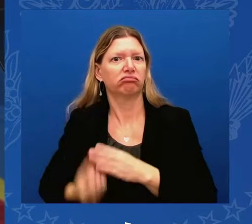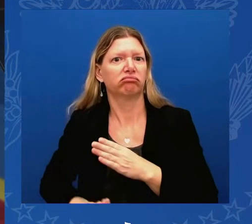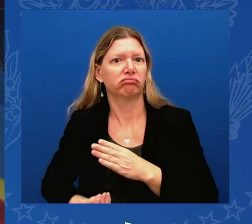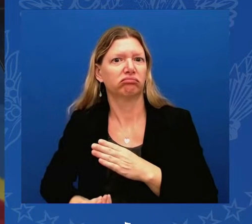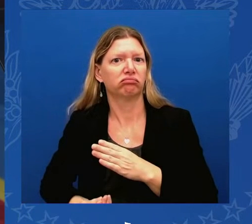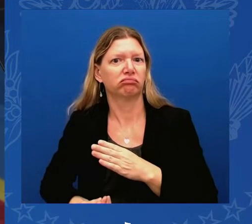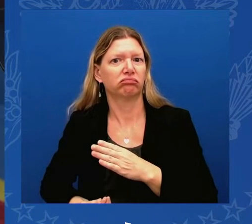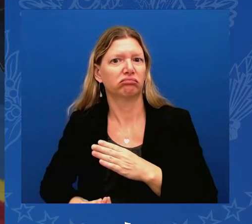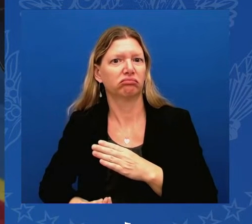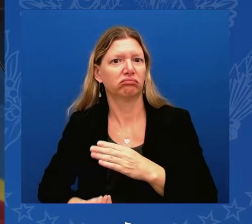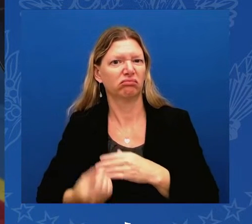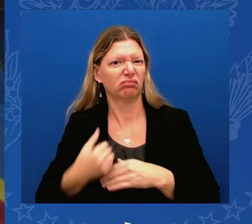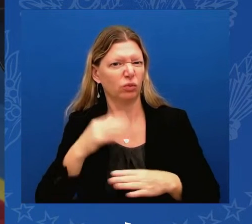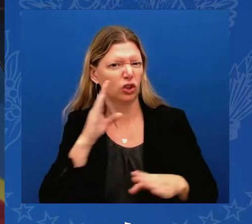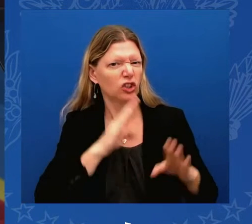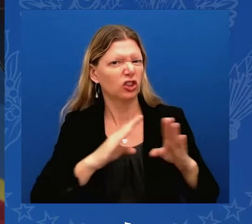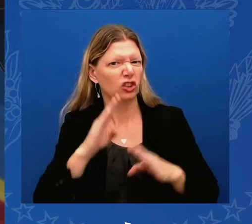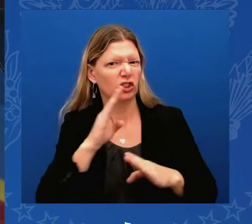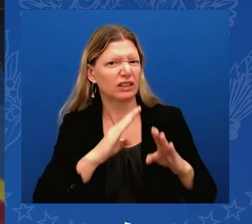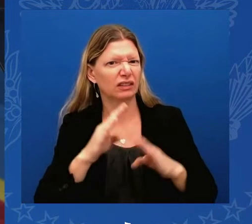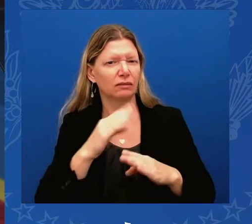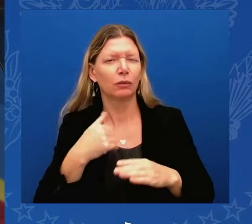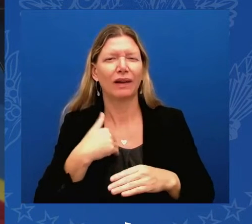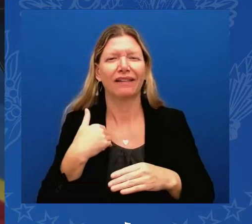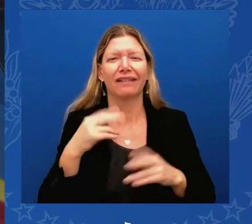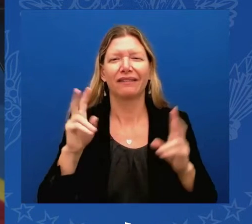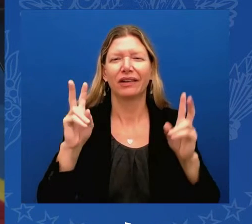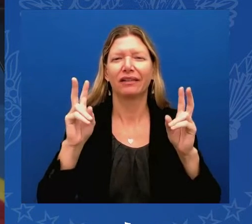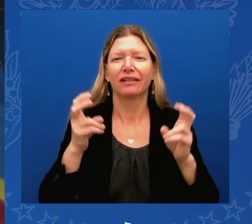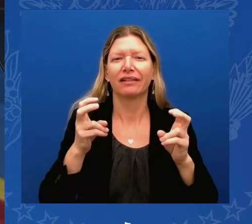When you want someone to know -- give you their word, you say, "Look at me."